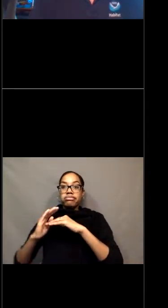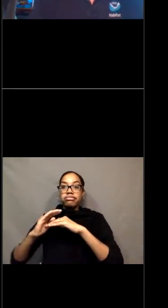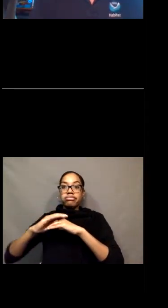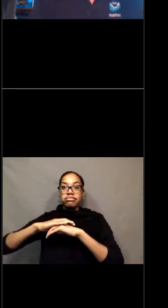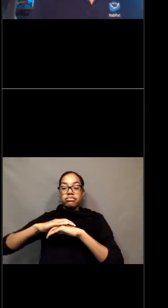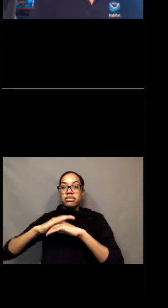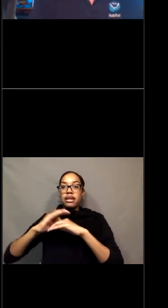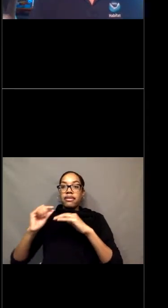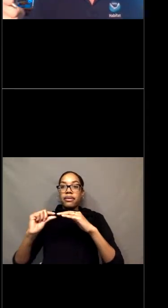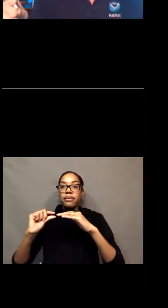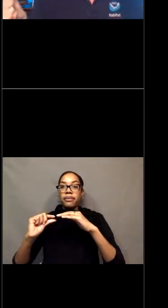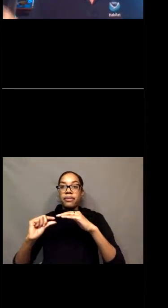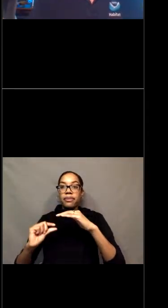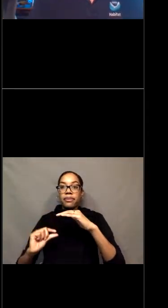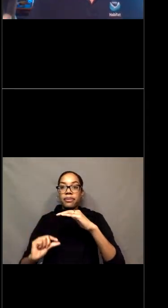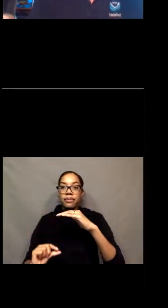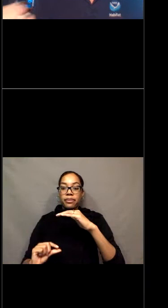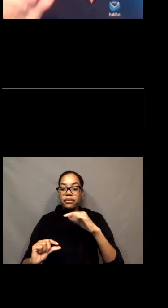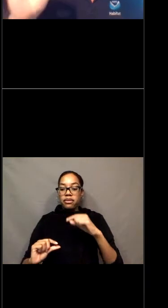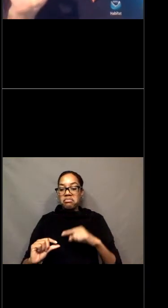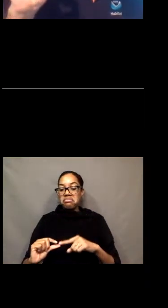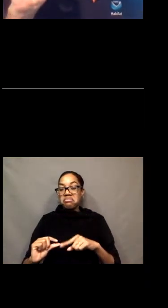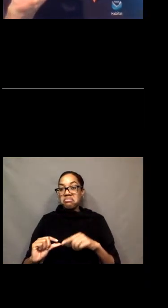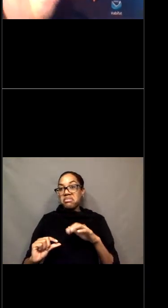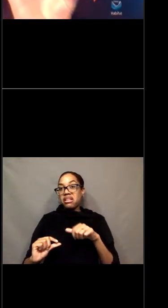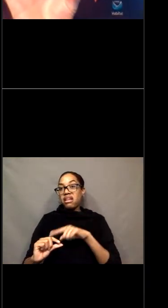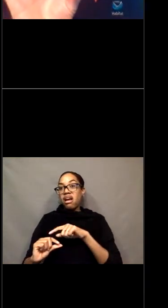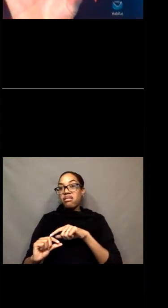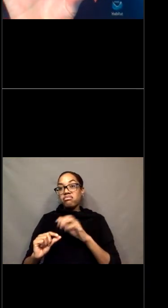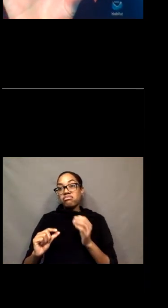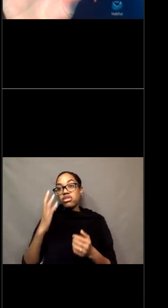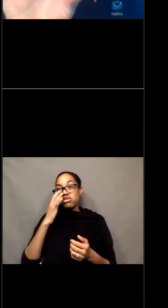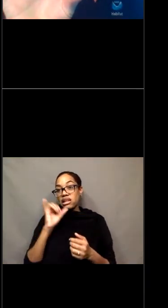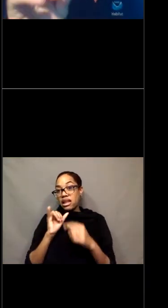they pretty much look like an abalone, just really tiny.